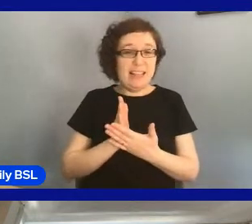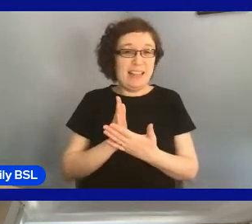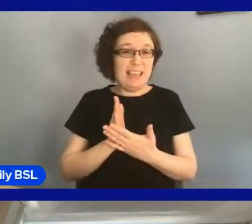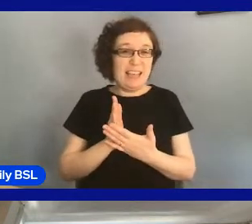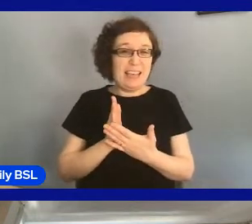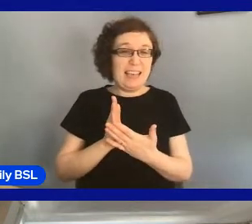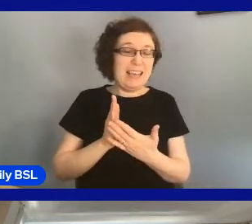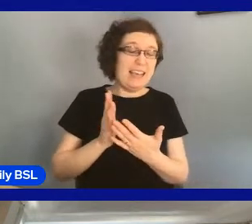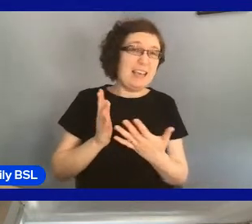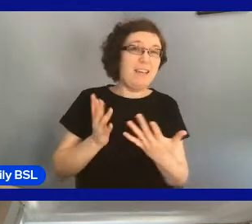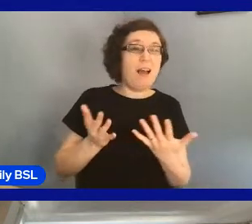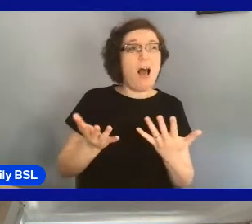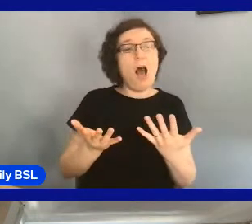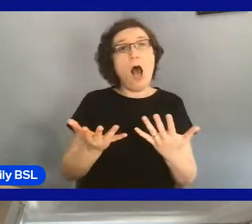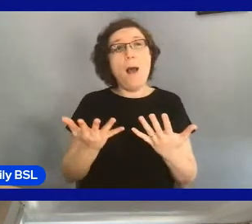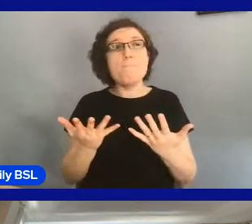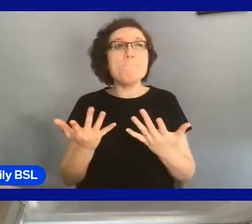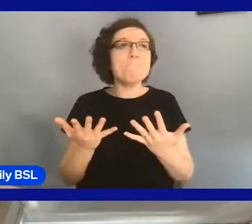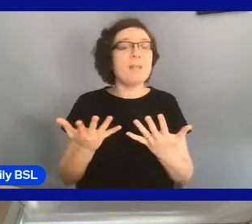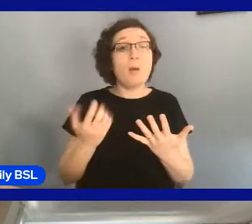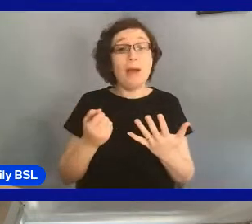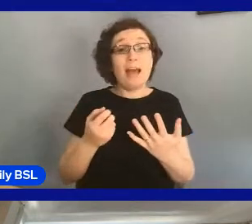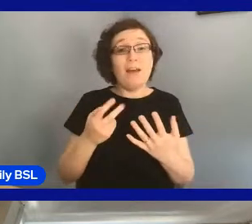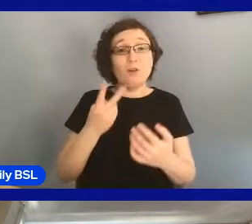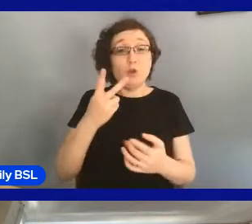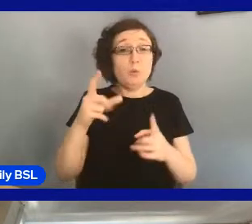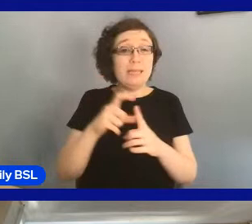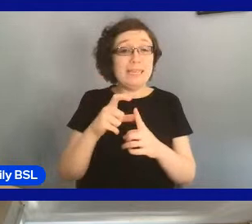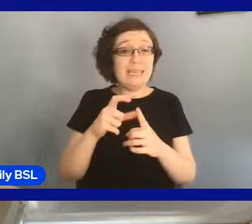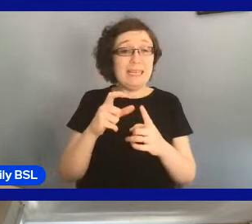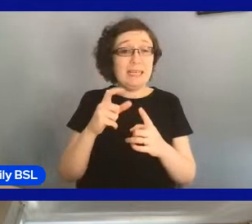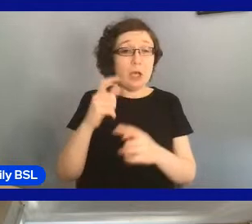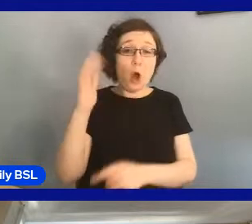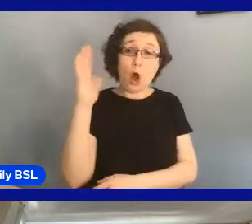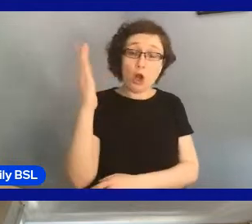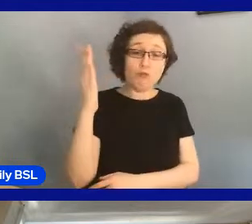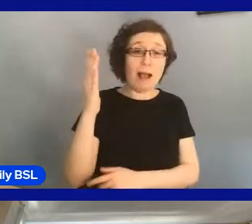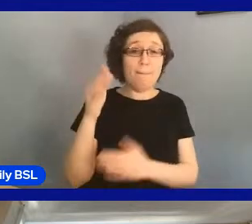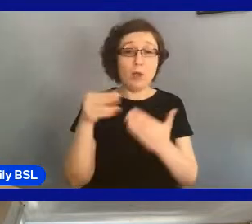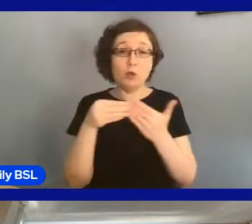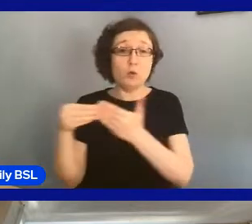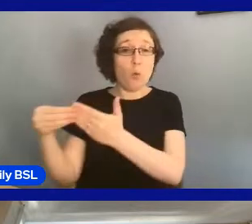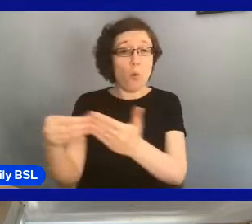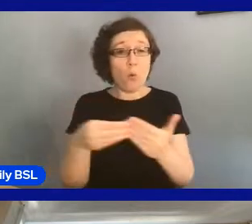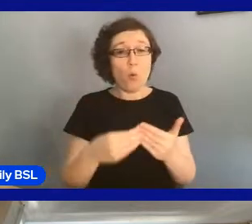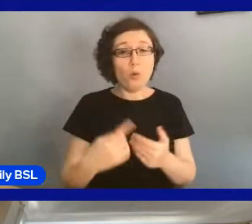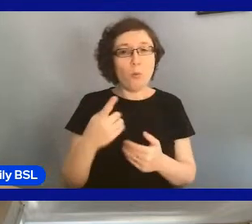stories that have not seen the light of day that are shown on this map. And yes, I've just listed a couple of